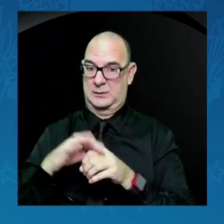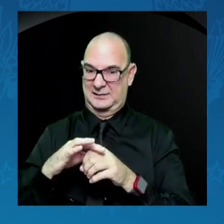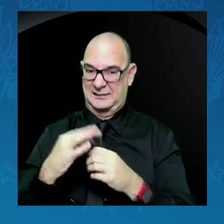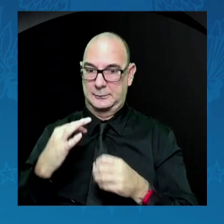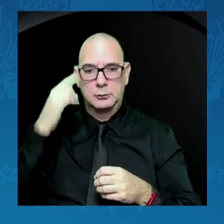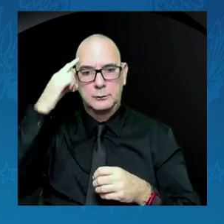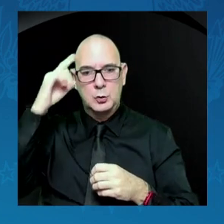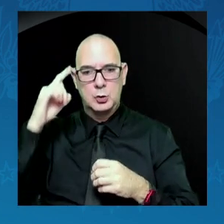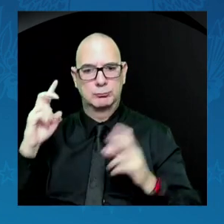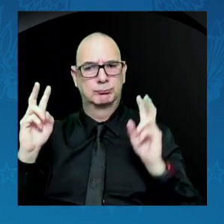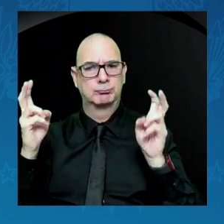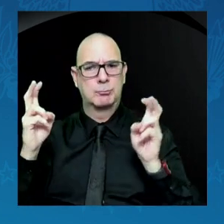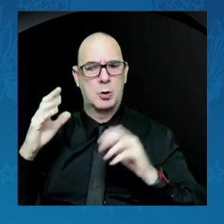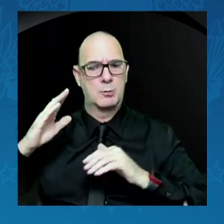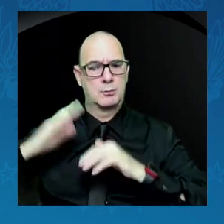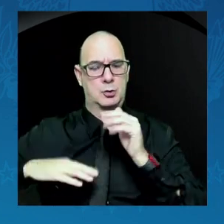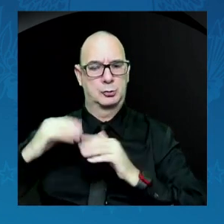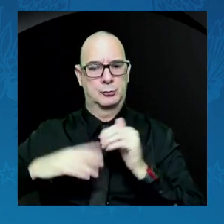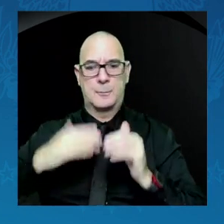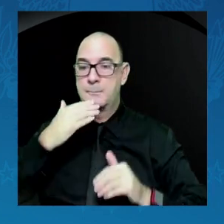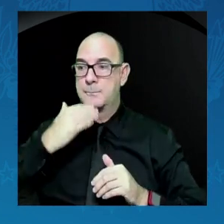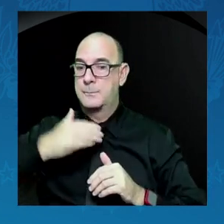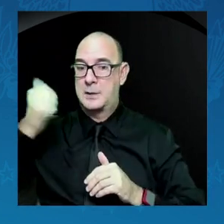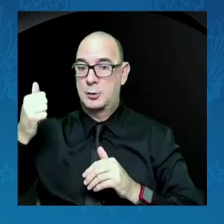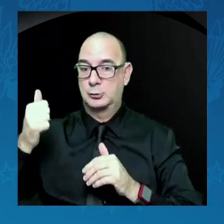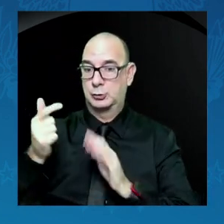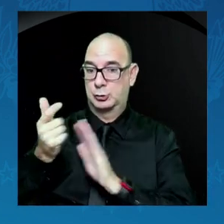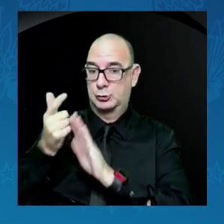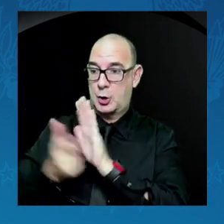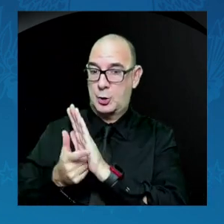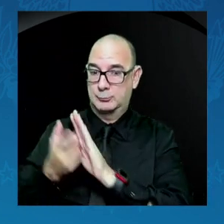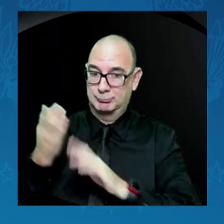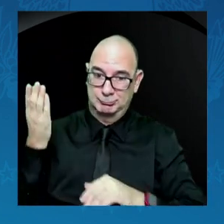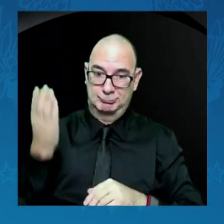Ladies and gentlemen, the vice president of the United States.